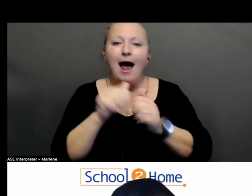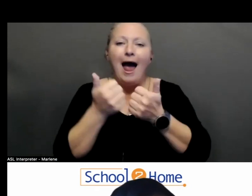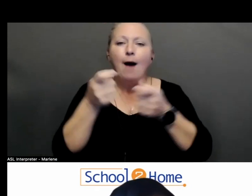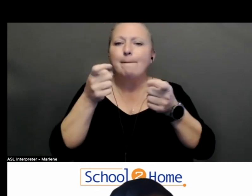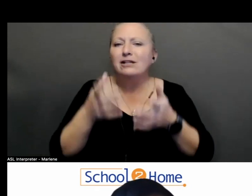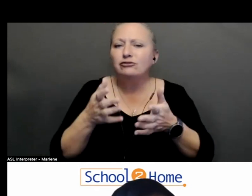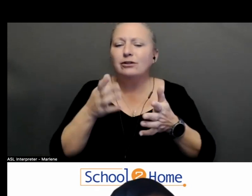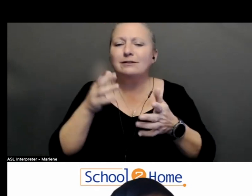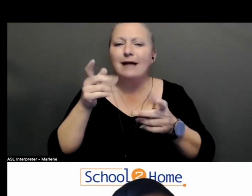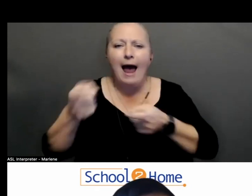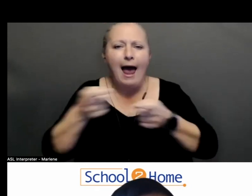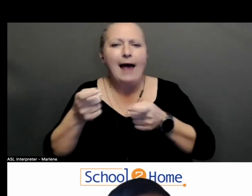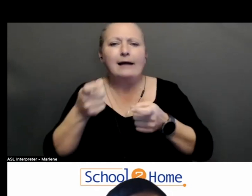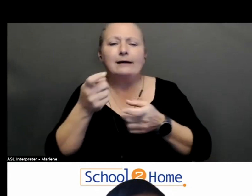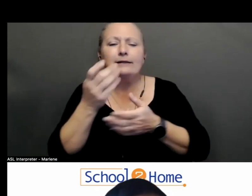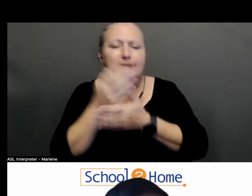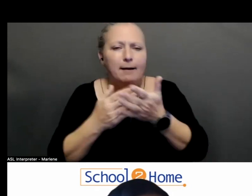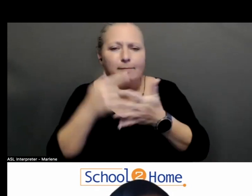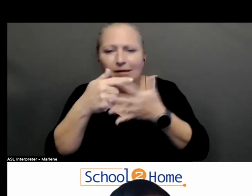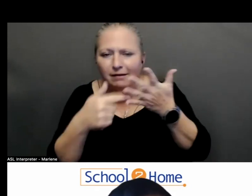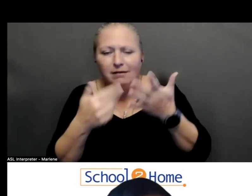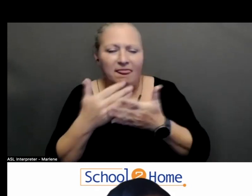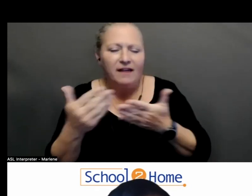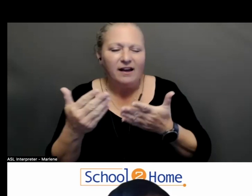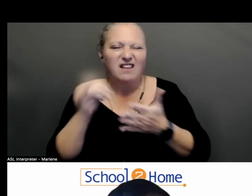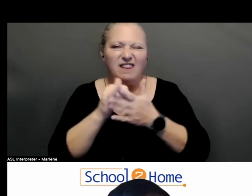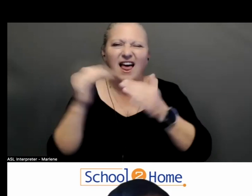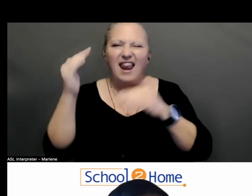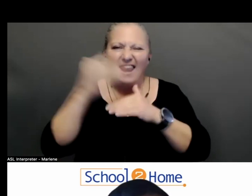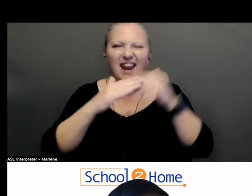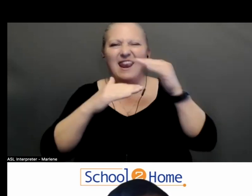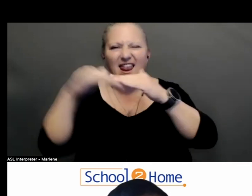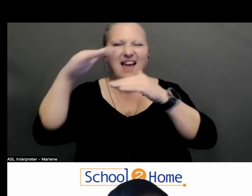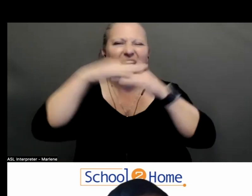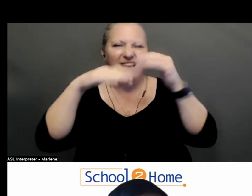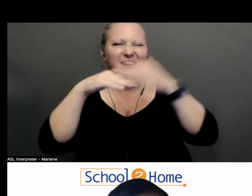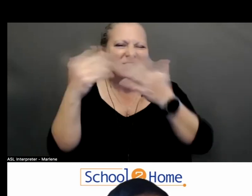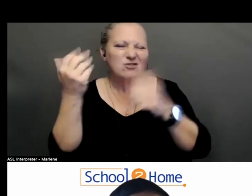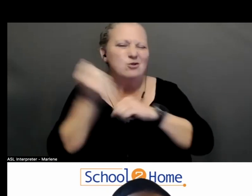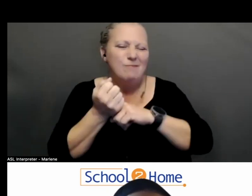are handling certain things. So it's all those those layers of support were again where where